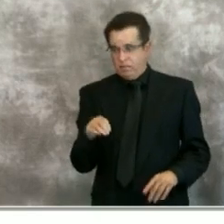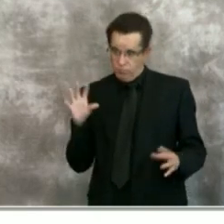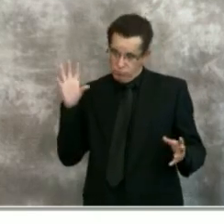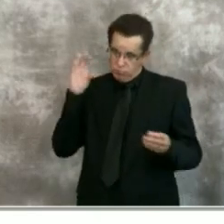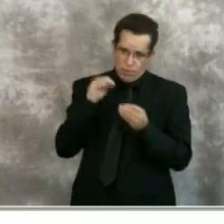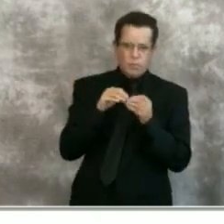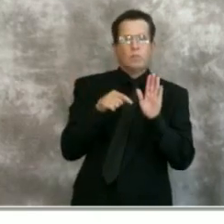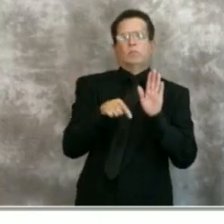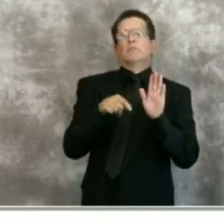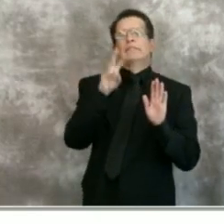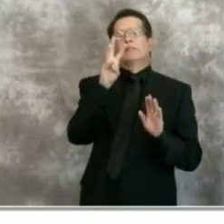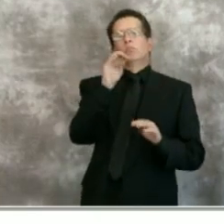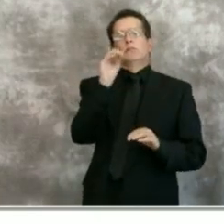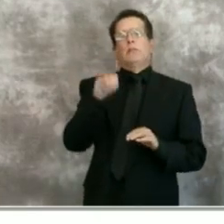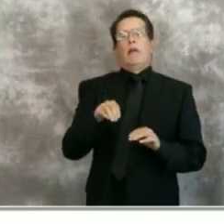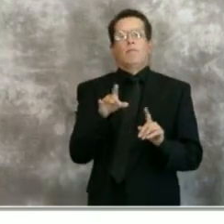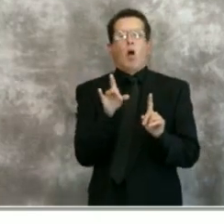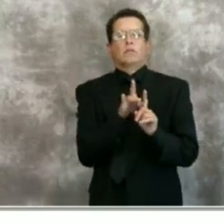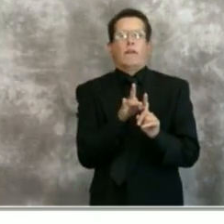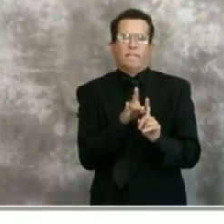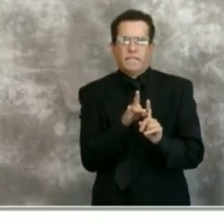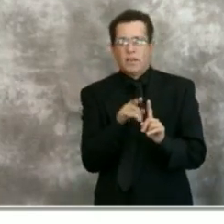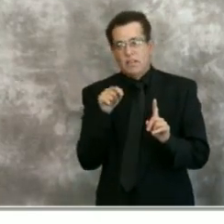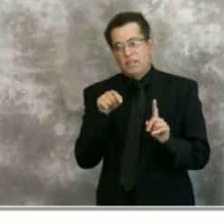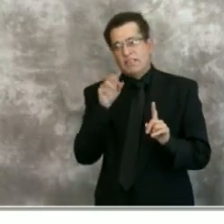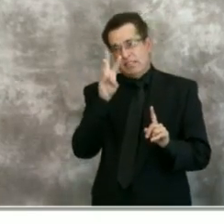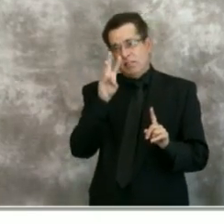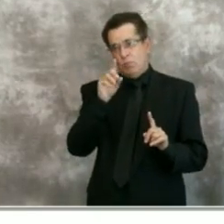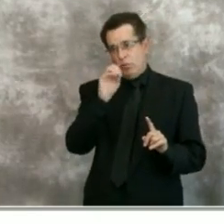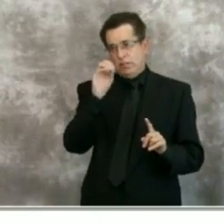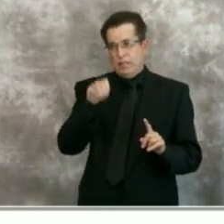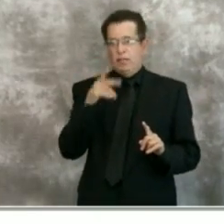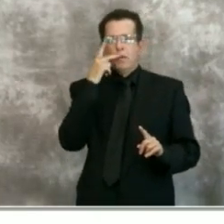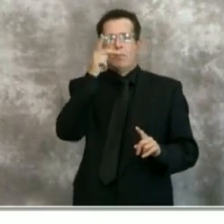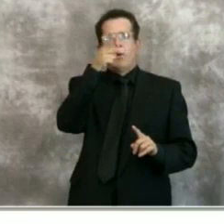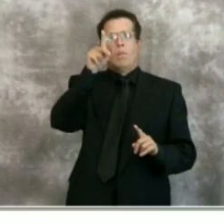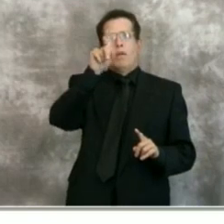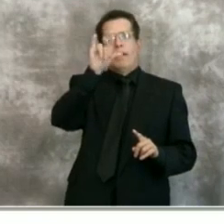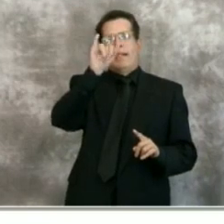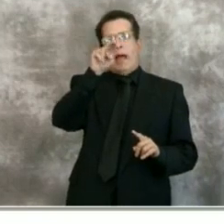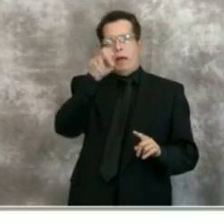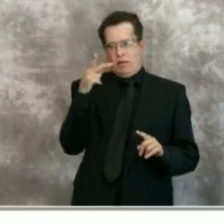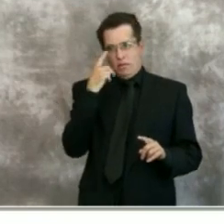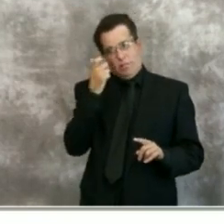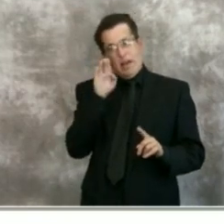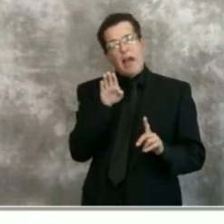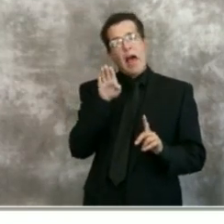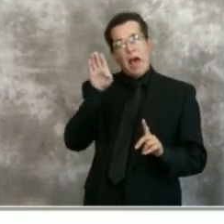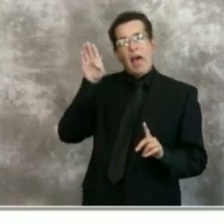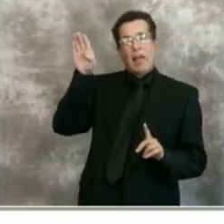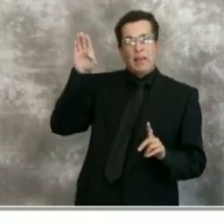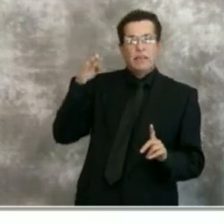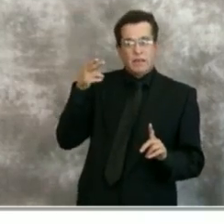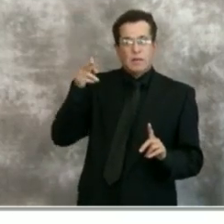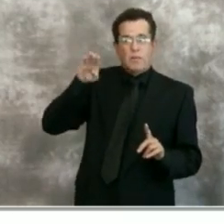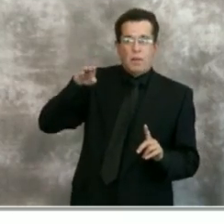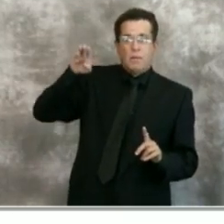POSITIVE CASES OUT OF THE 7,884. THIS IS 46% OF OUR TESTS ARE COMING BACK